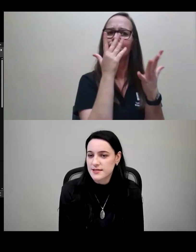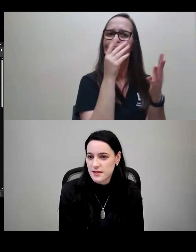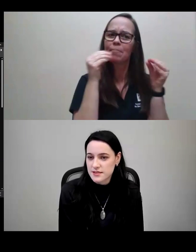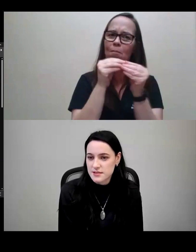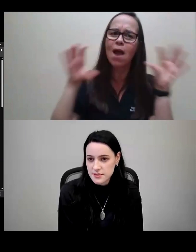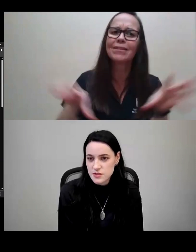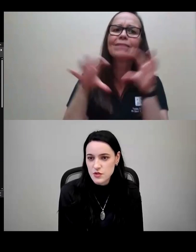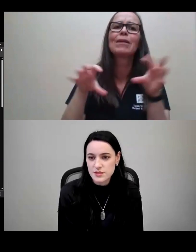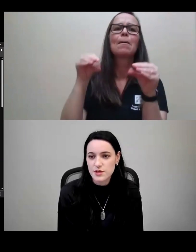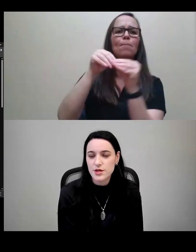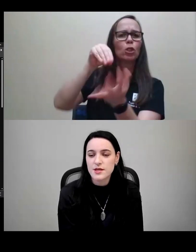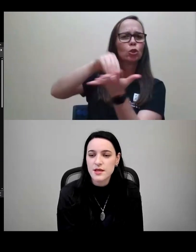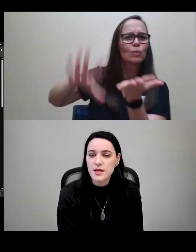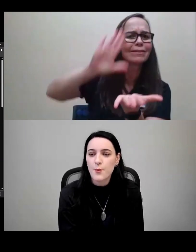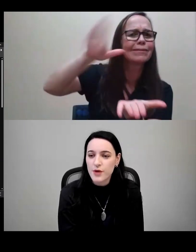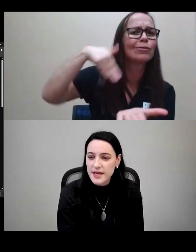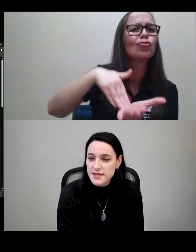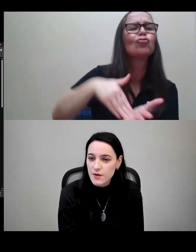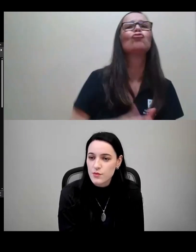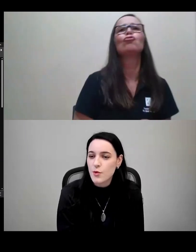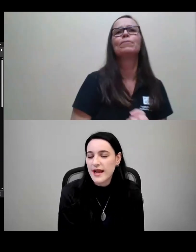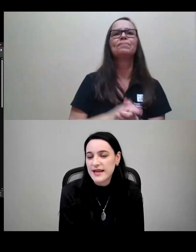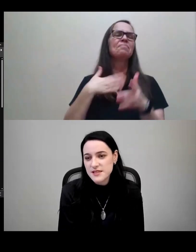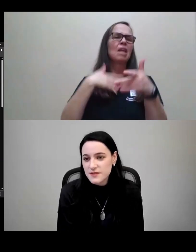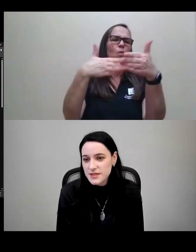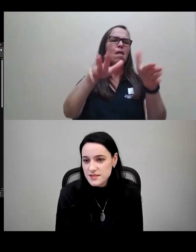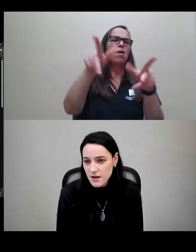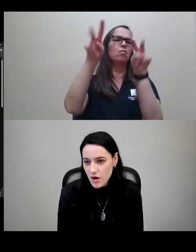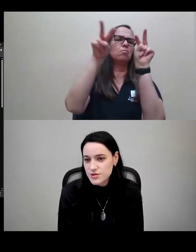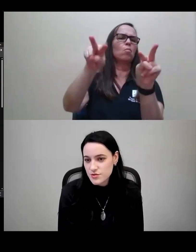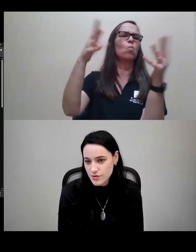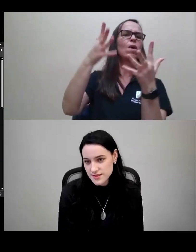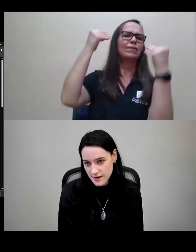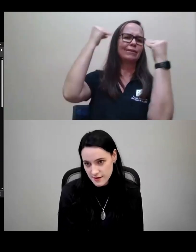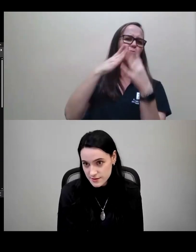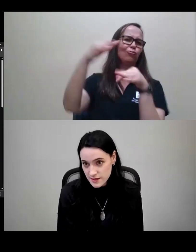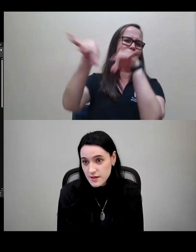with the next lesson. So it's a good breakdown with more activities that our students.